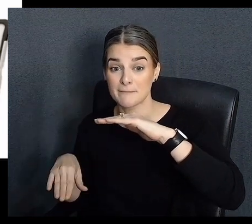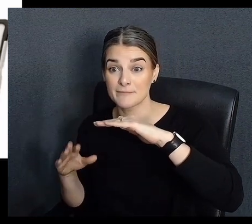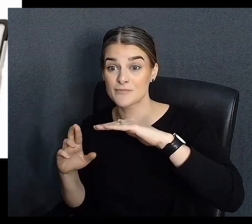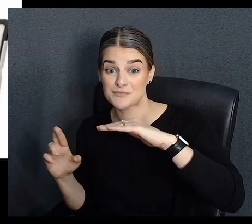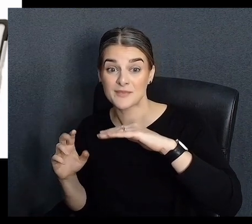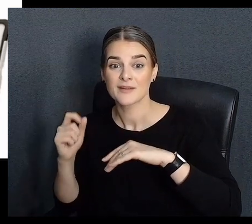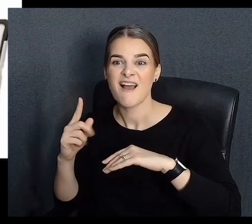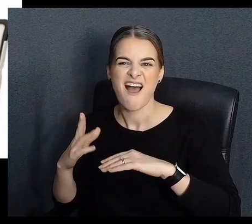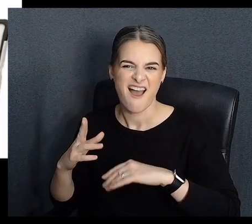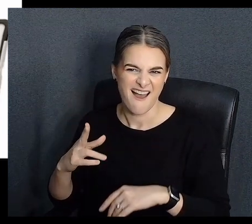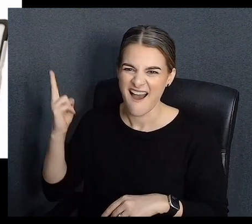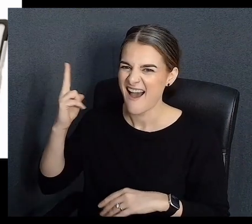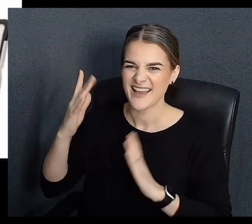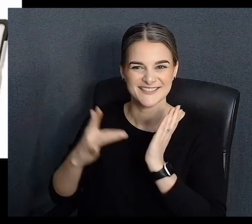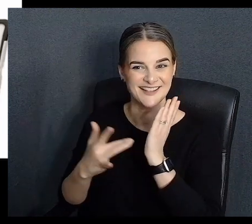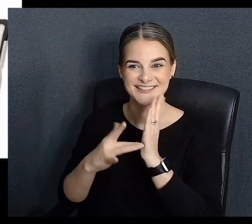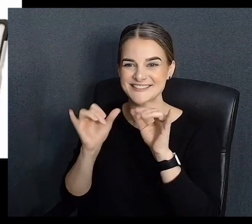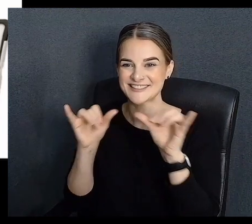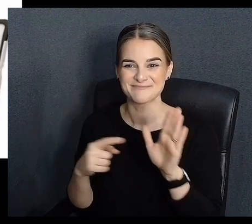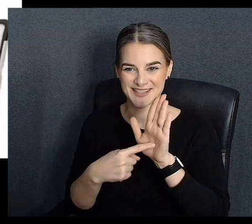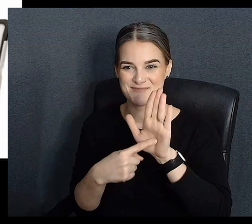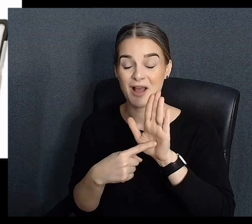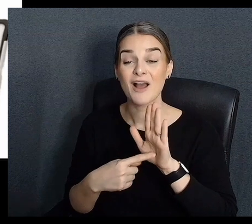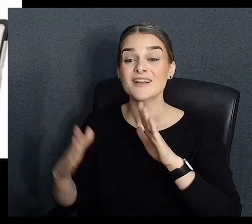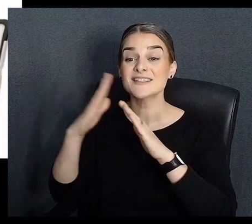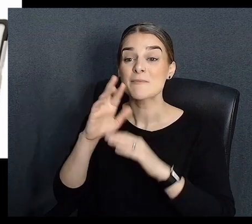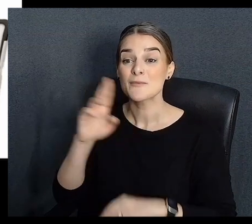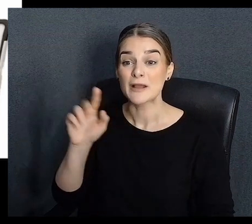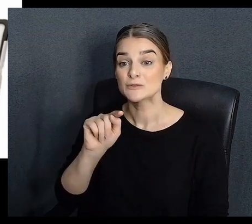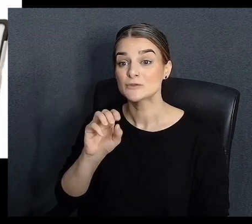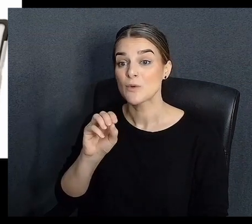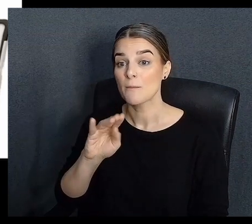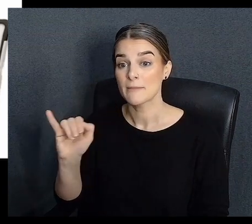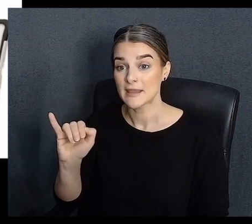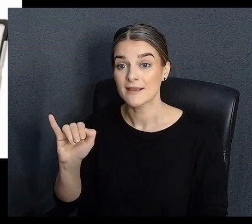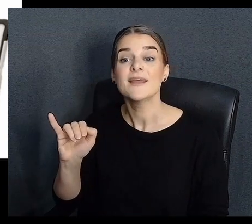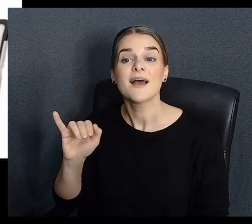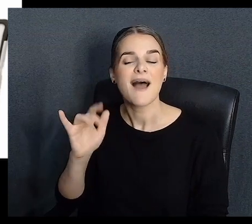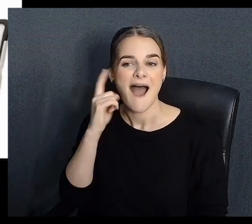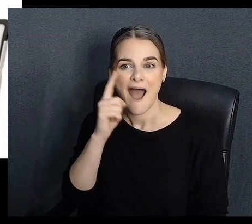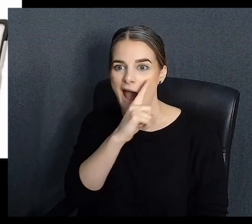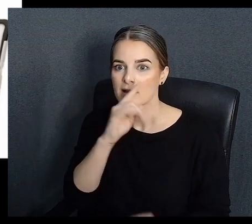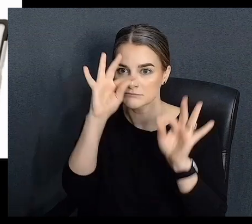So the one on the top right is a Tobii eye gaze device, so eye gaze meaning that somebody